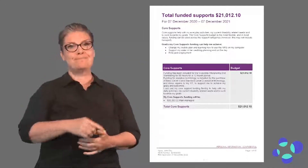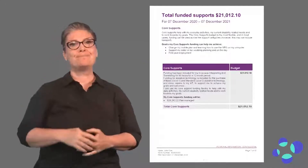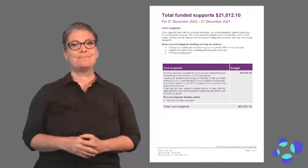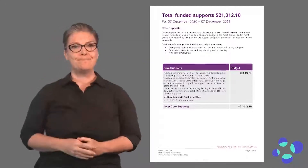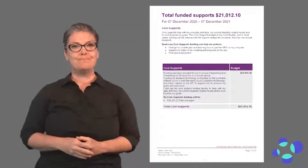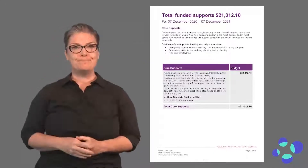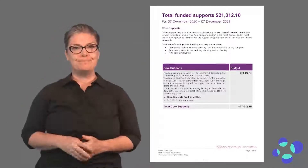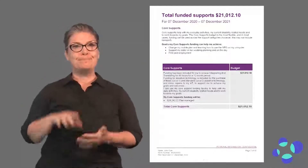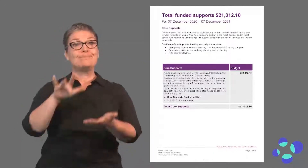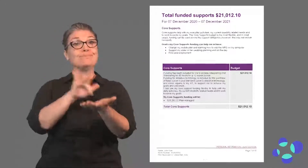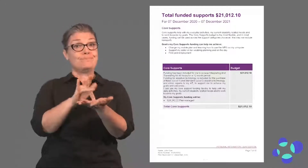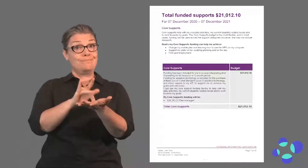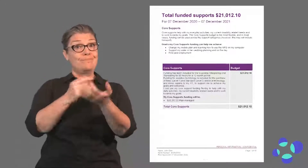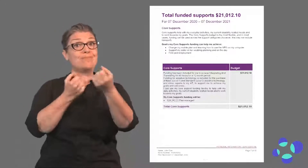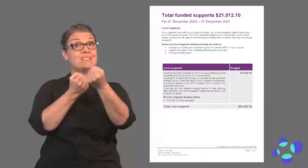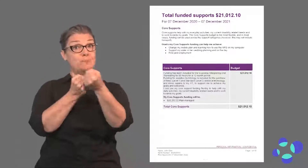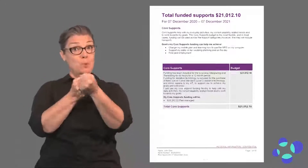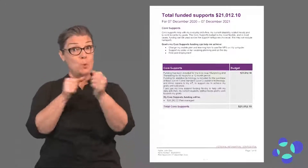You can use this funding to provide supports.